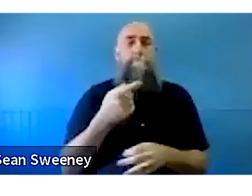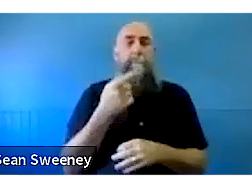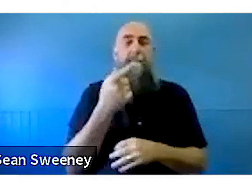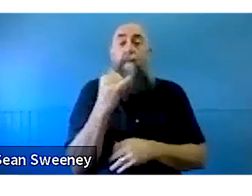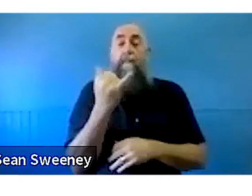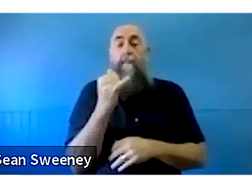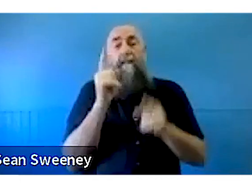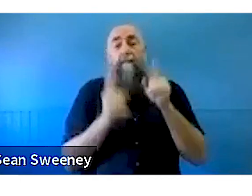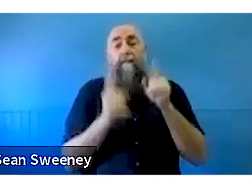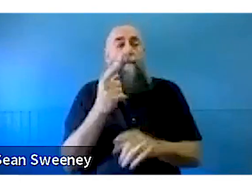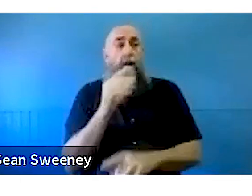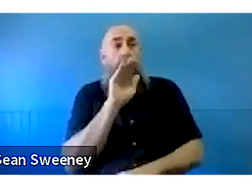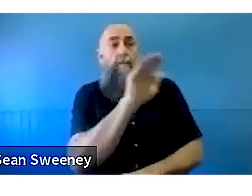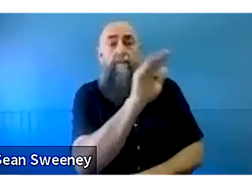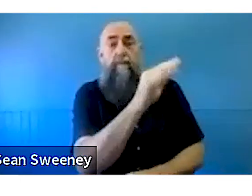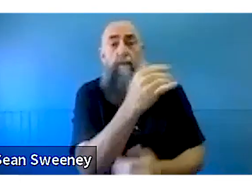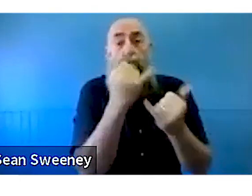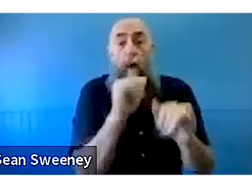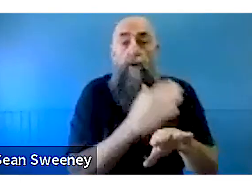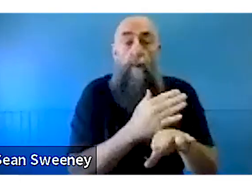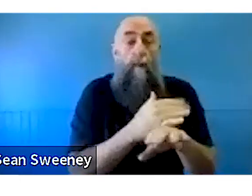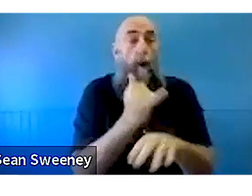left the position, you have to keep going.